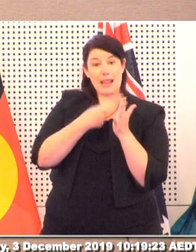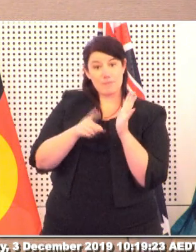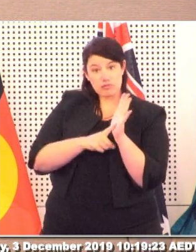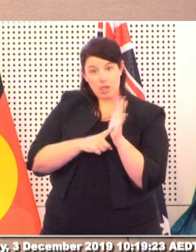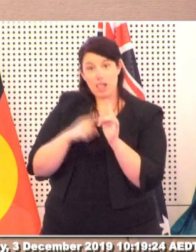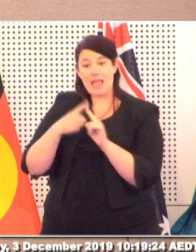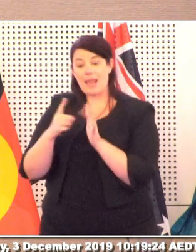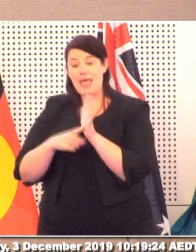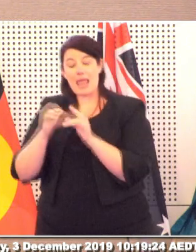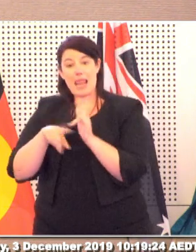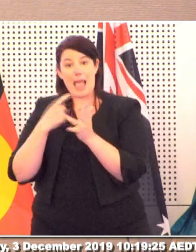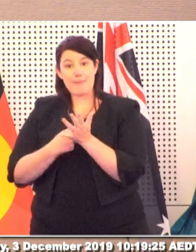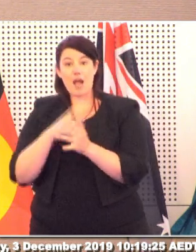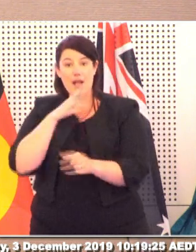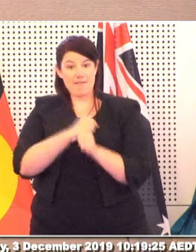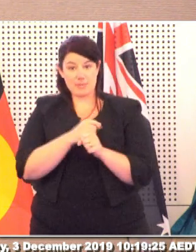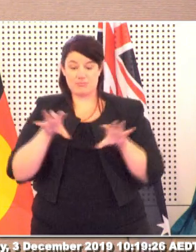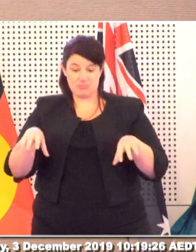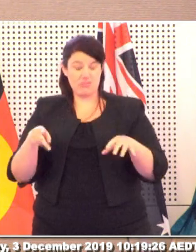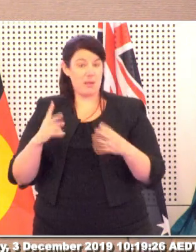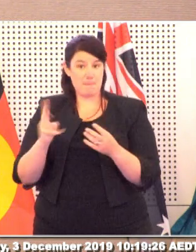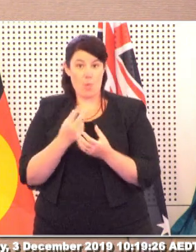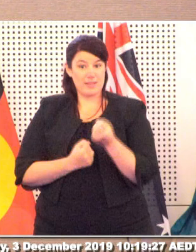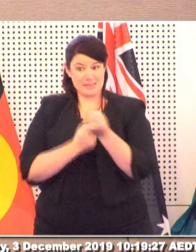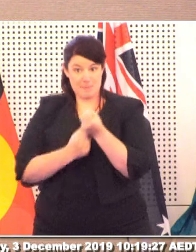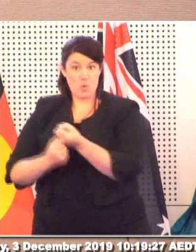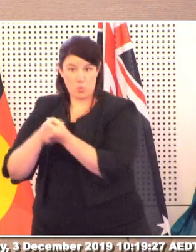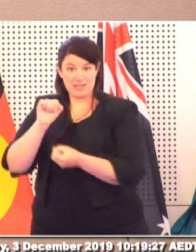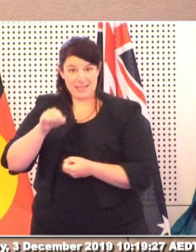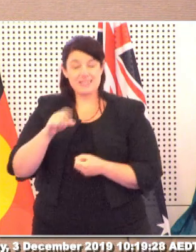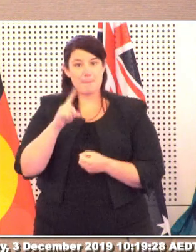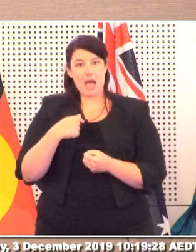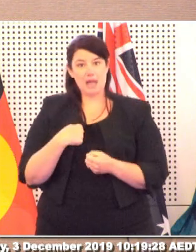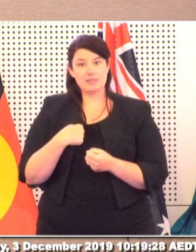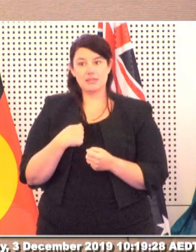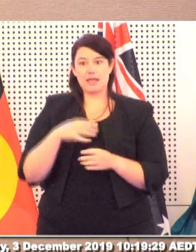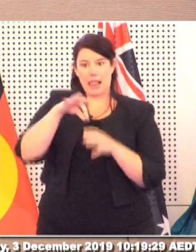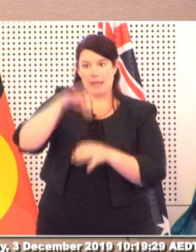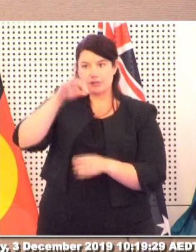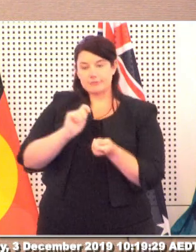governments in different states but we’ve seen different governments, I guess,